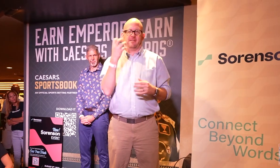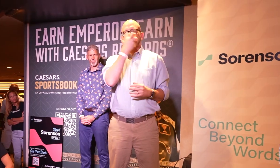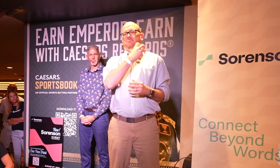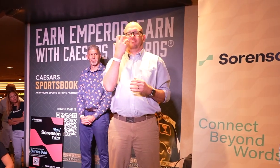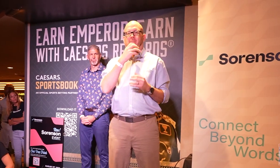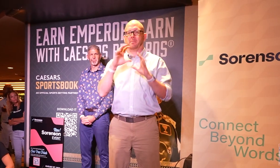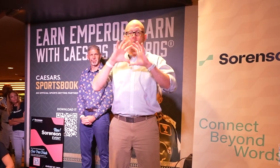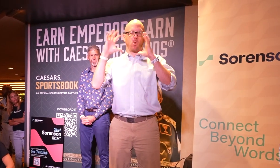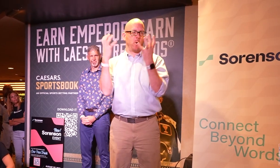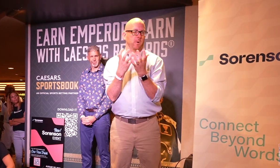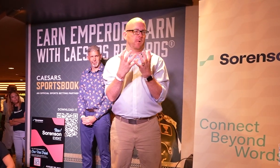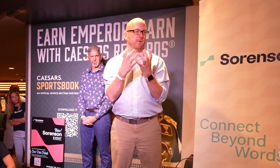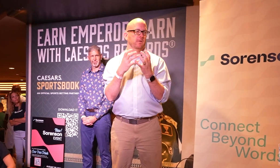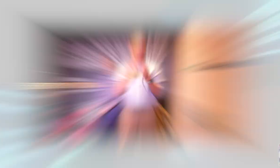which is amazing, to become more global.